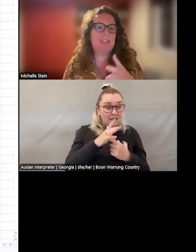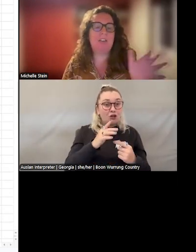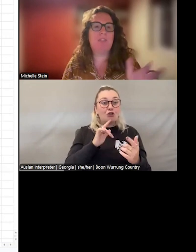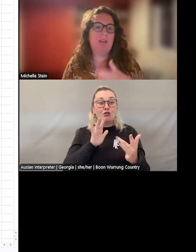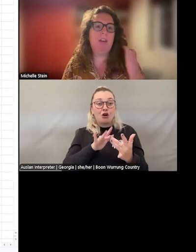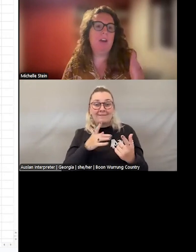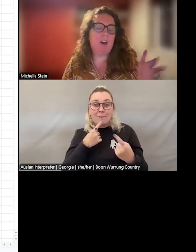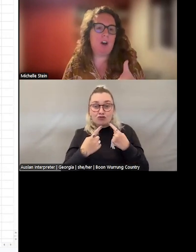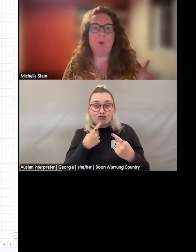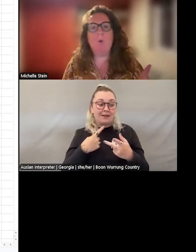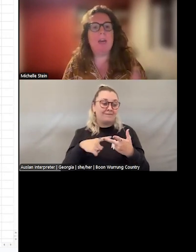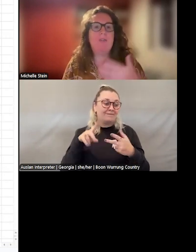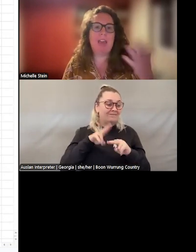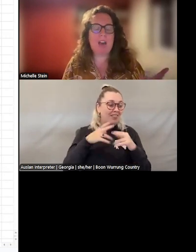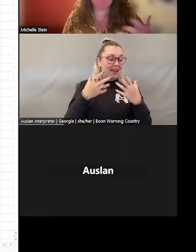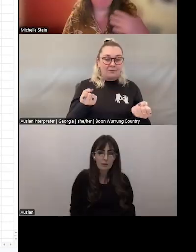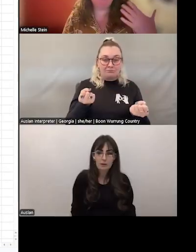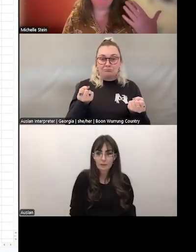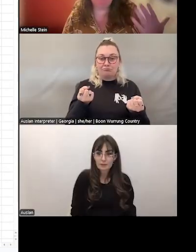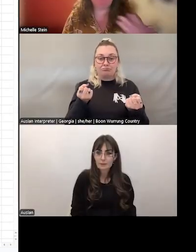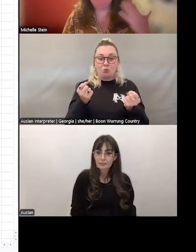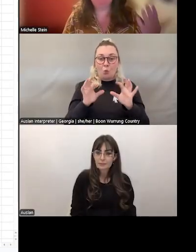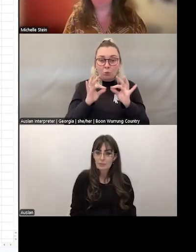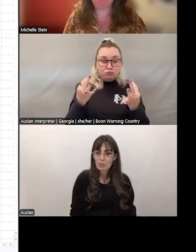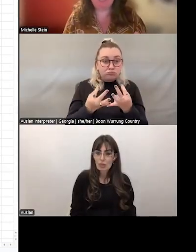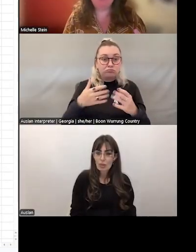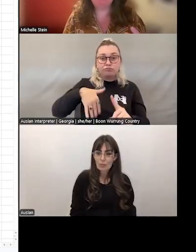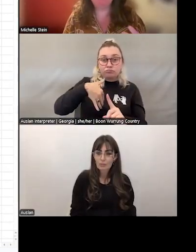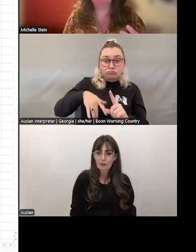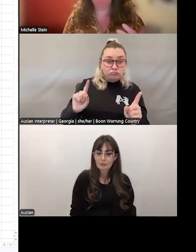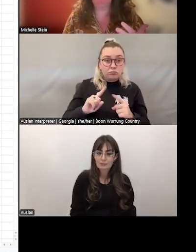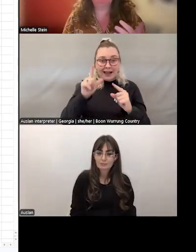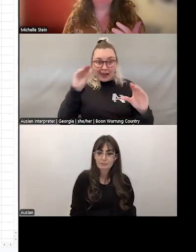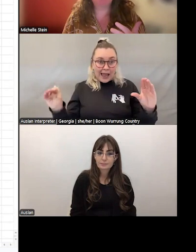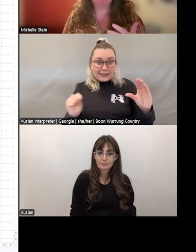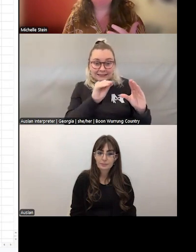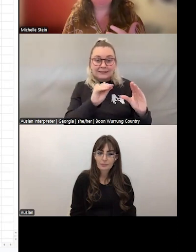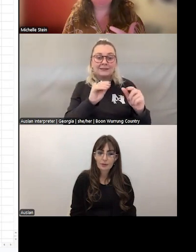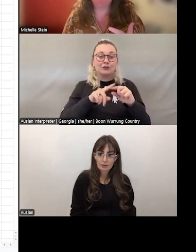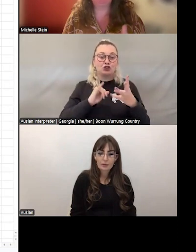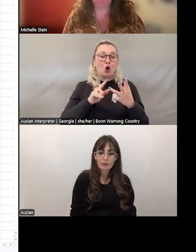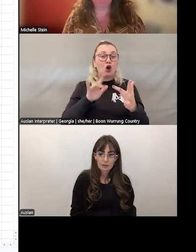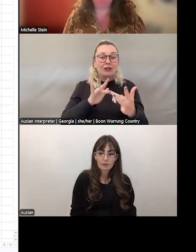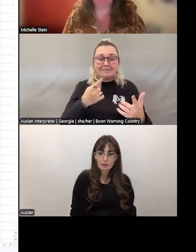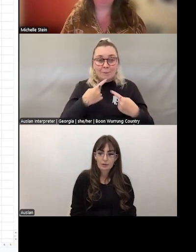and if they have an organisation behind them, we can add that. Contact details.